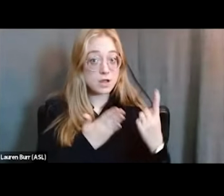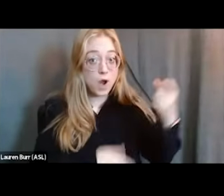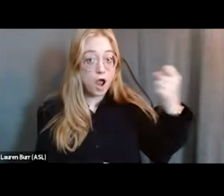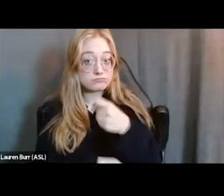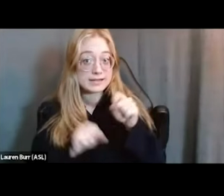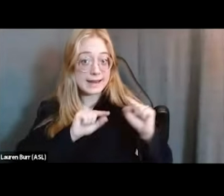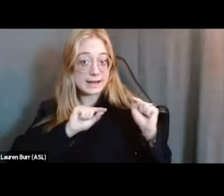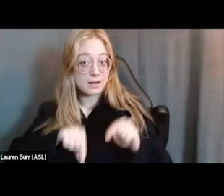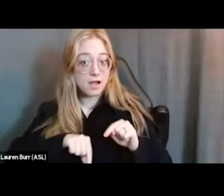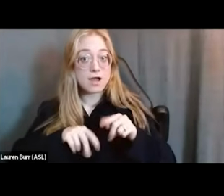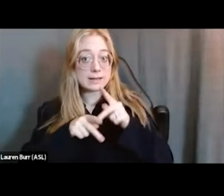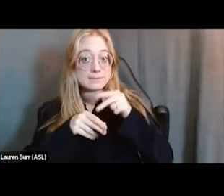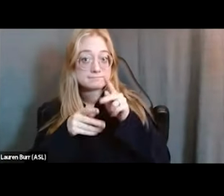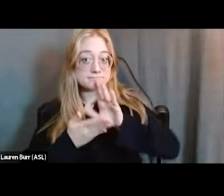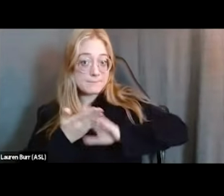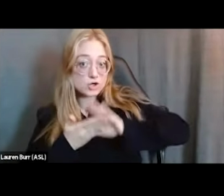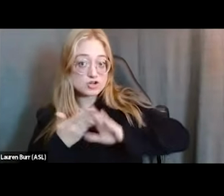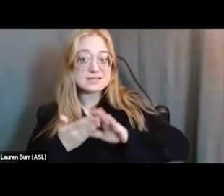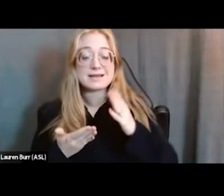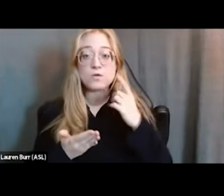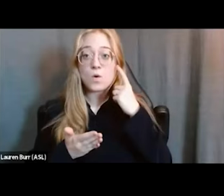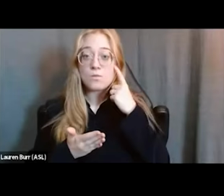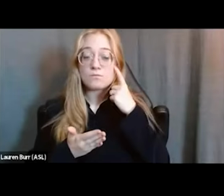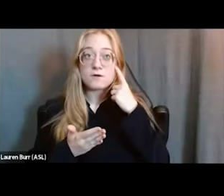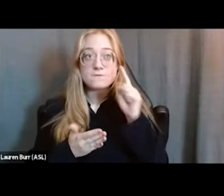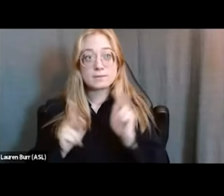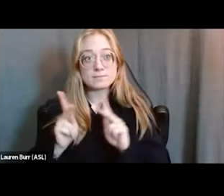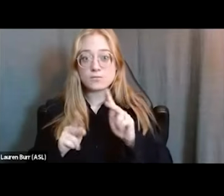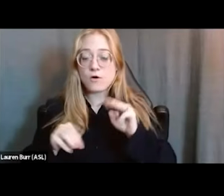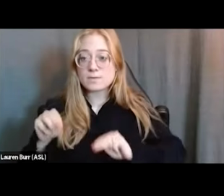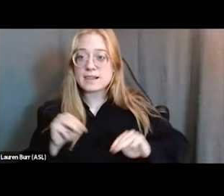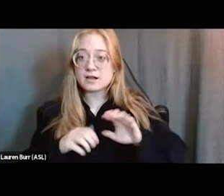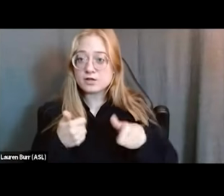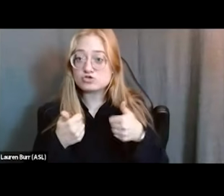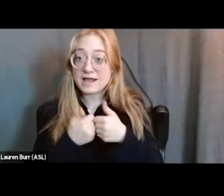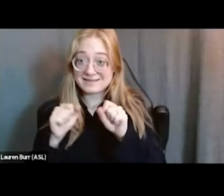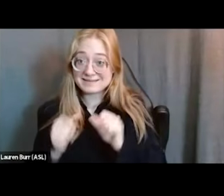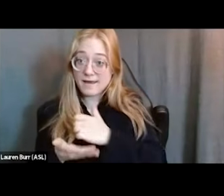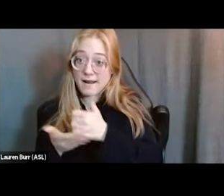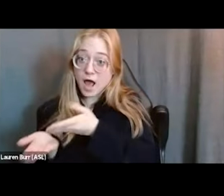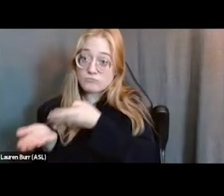getting all the way across town because of mobility or accessibility challenges." Many programs have shelter-based programs